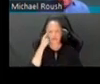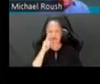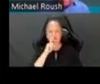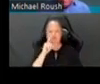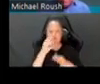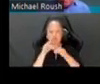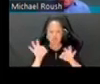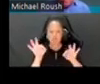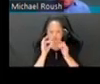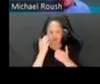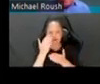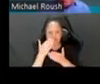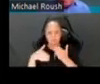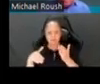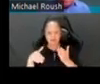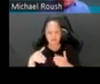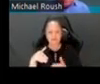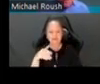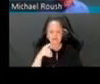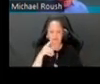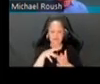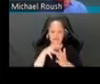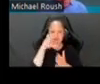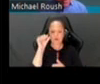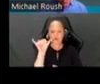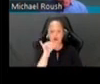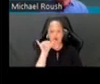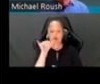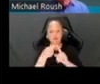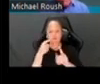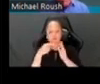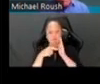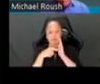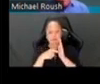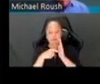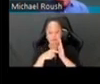piece. And that we learn also from these examples.